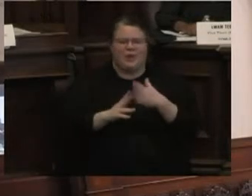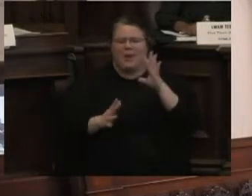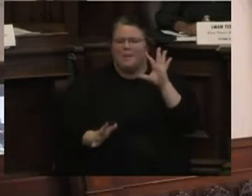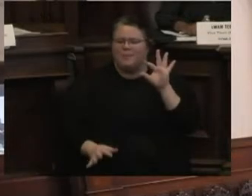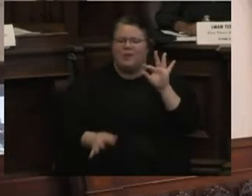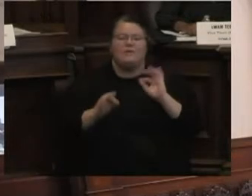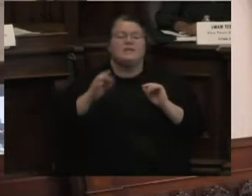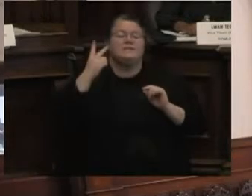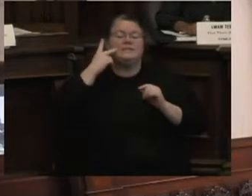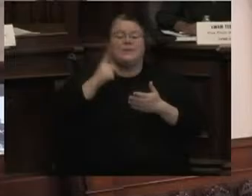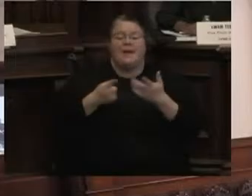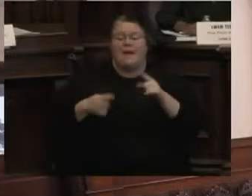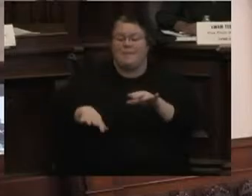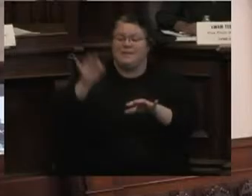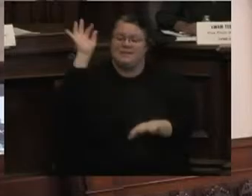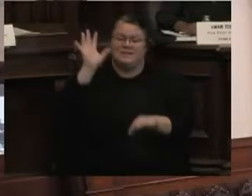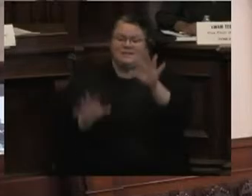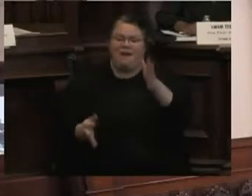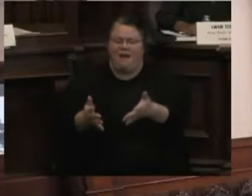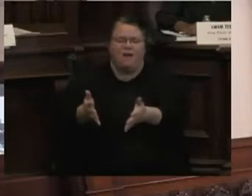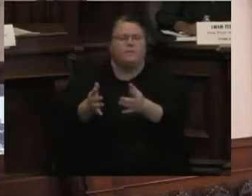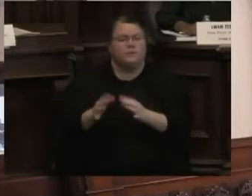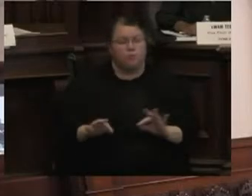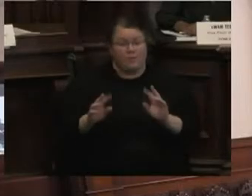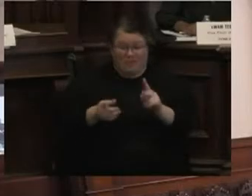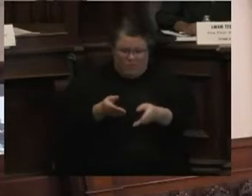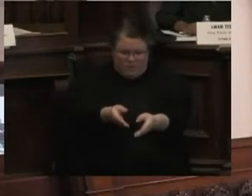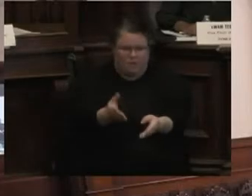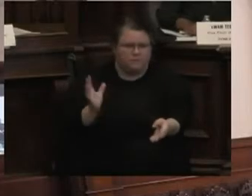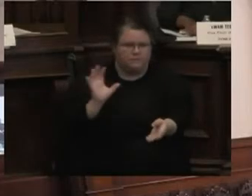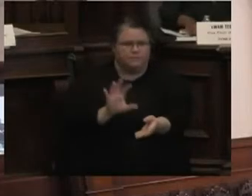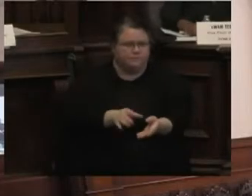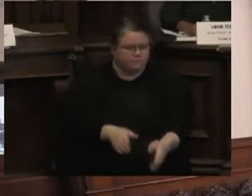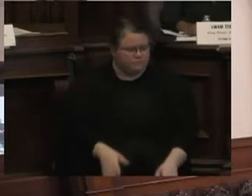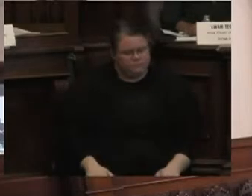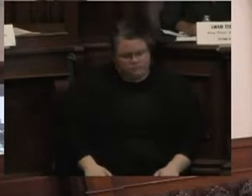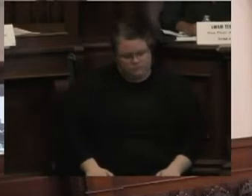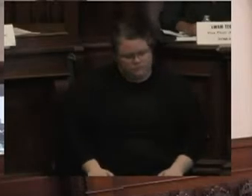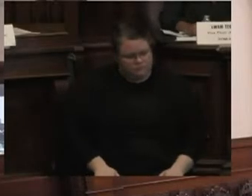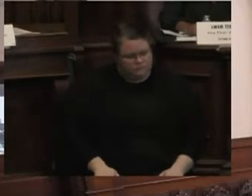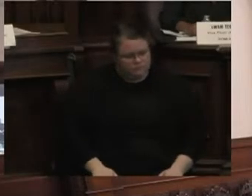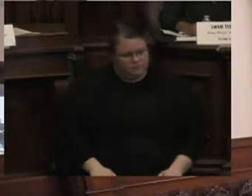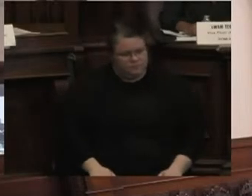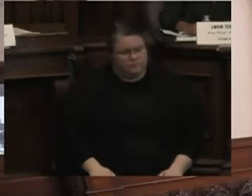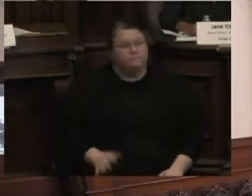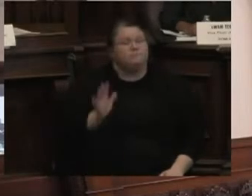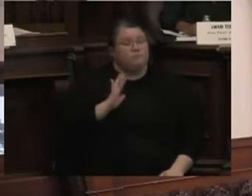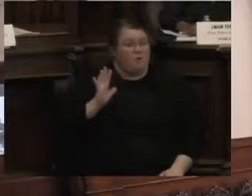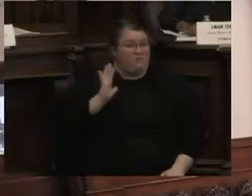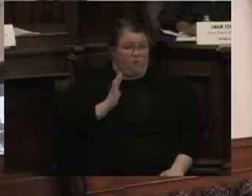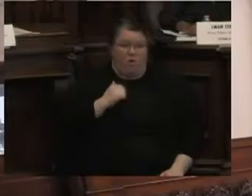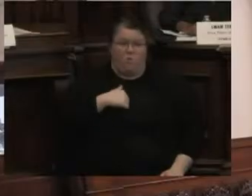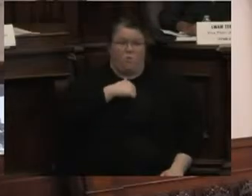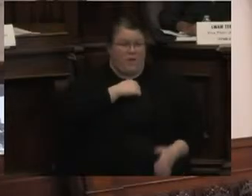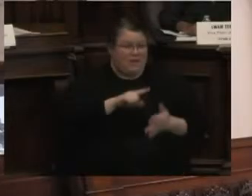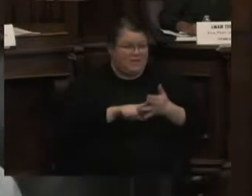trying to make this Pandora's box, but we're. It's important